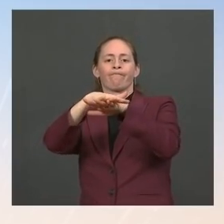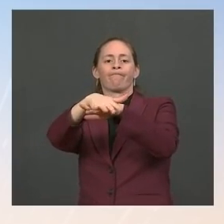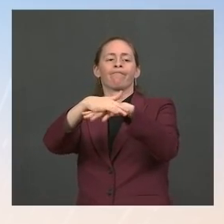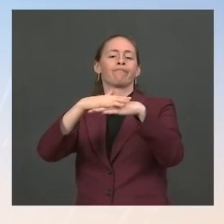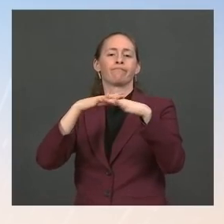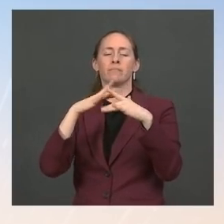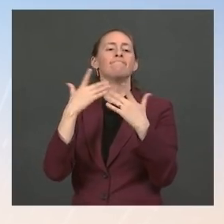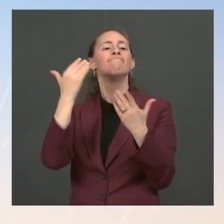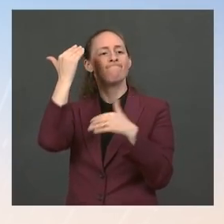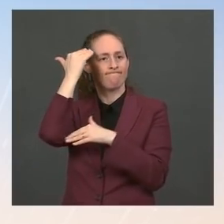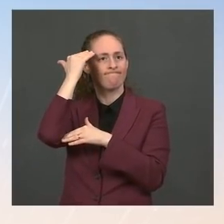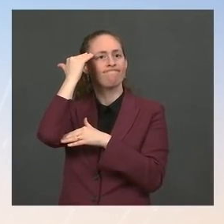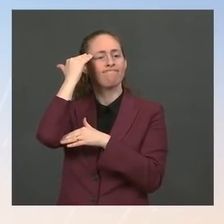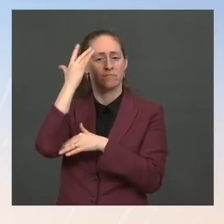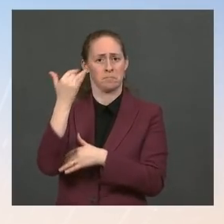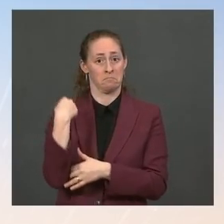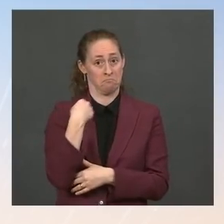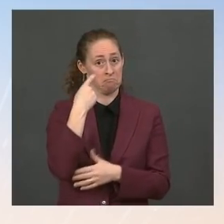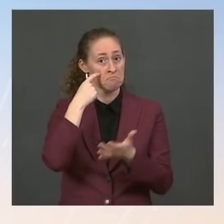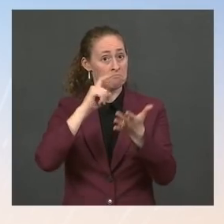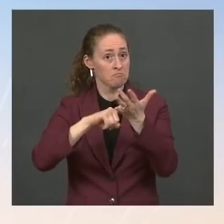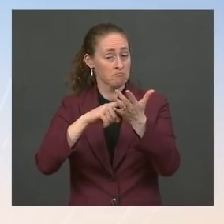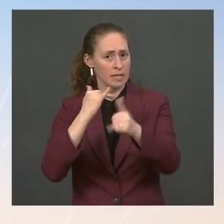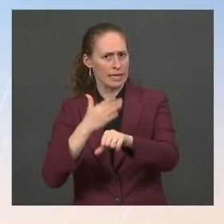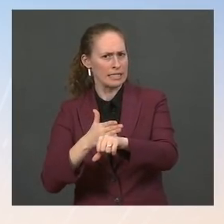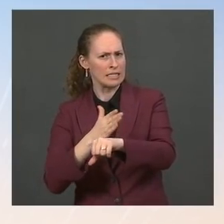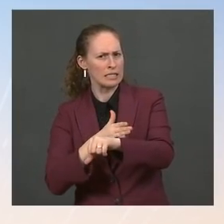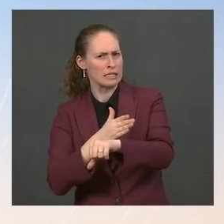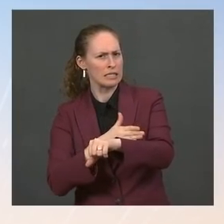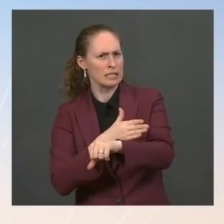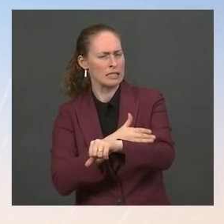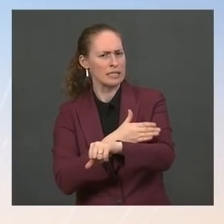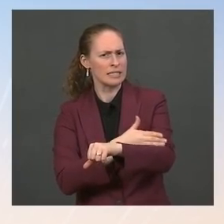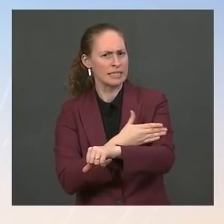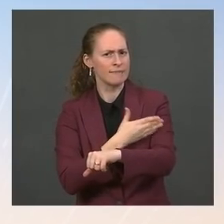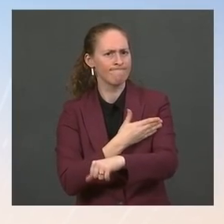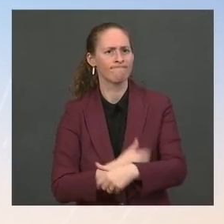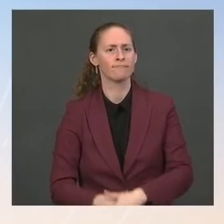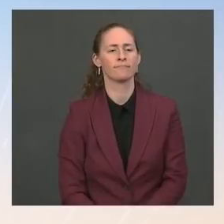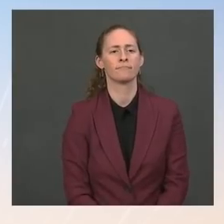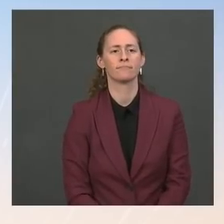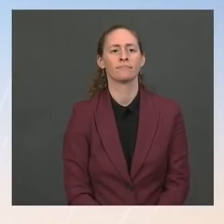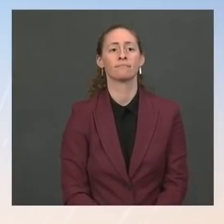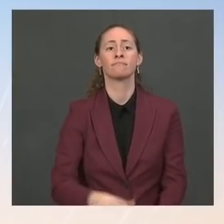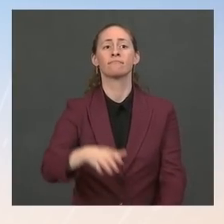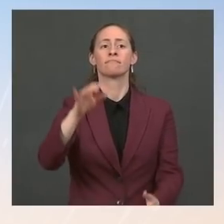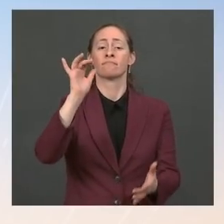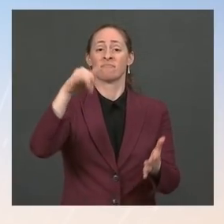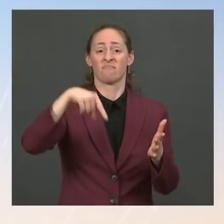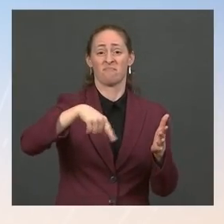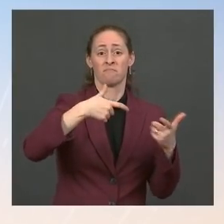So, the President announced this major ports plan. We're going to get these -- this funding out. He's really focusing on the areas